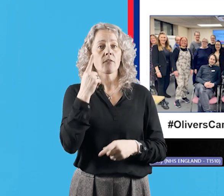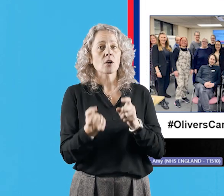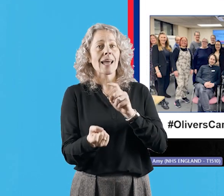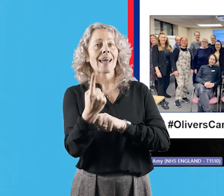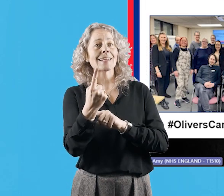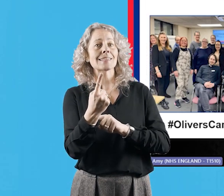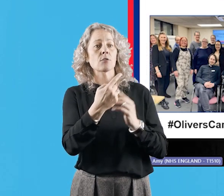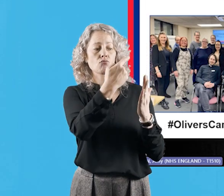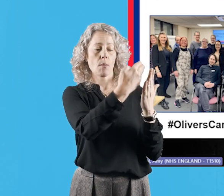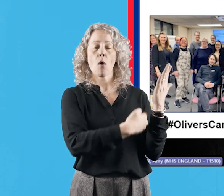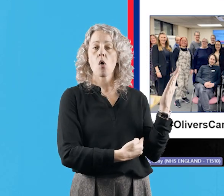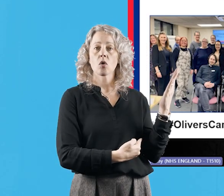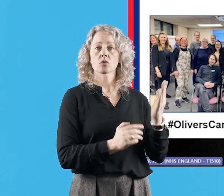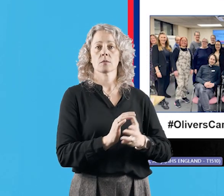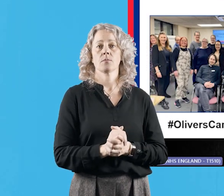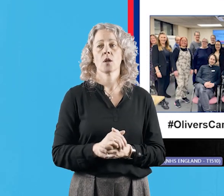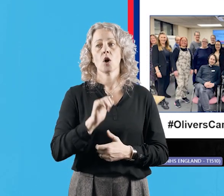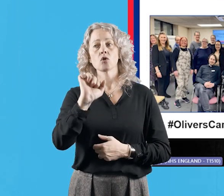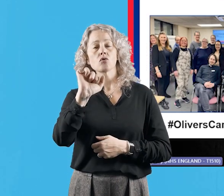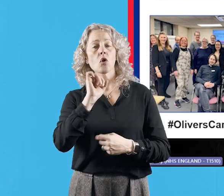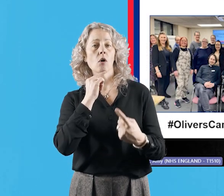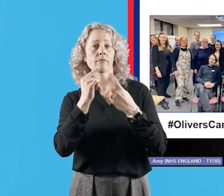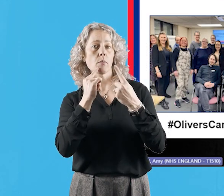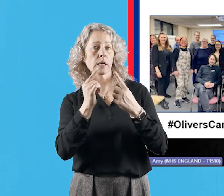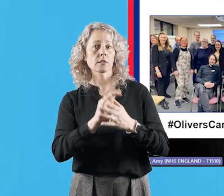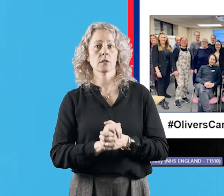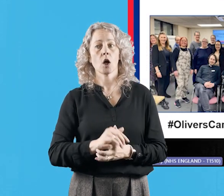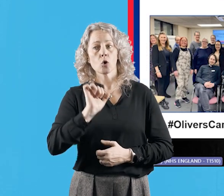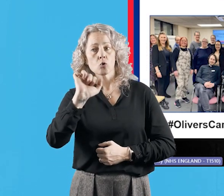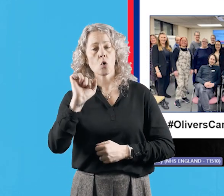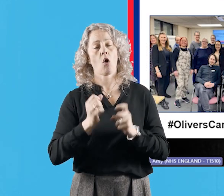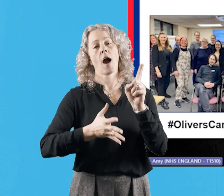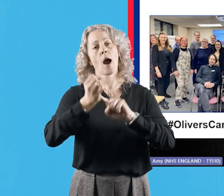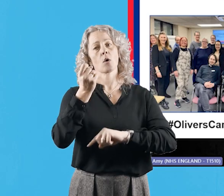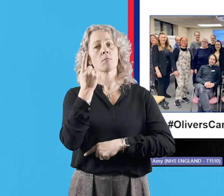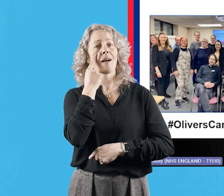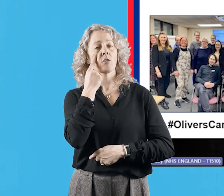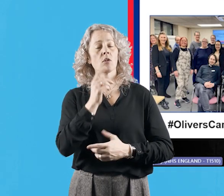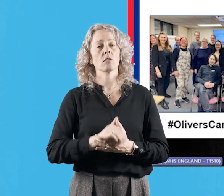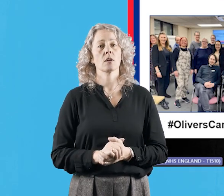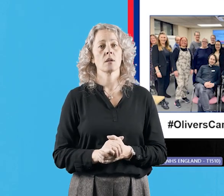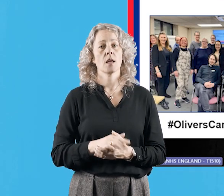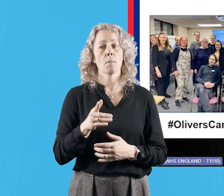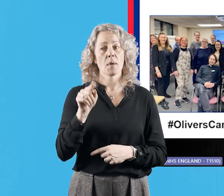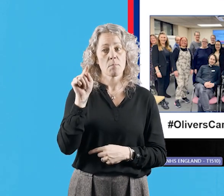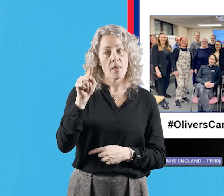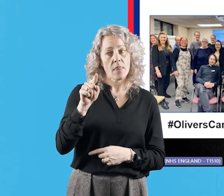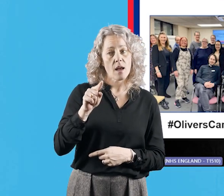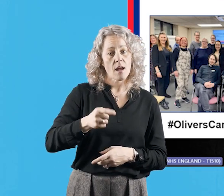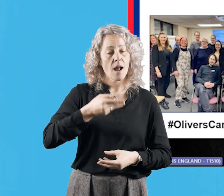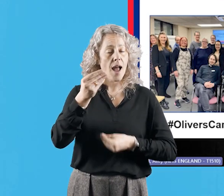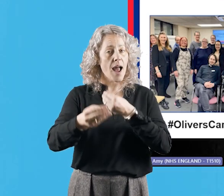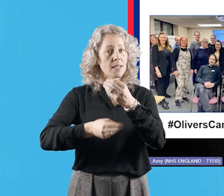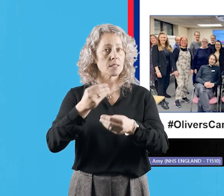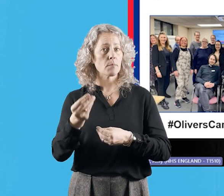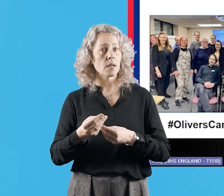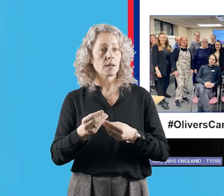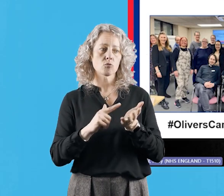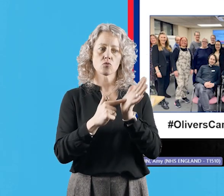reports, have a look at your own information data, look at your outcomes and that might tell you where you need to prioritise the